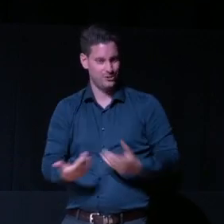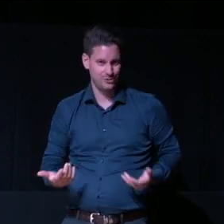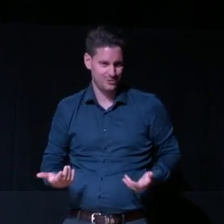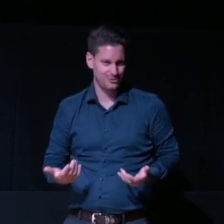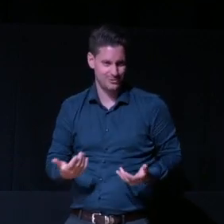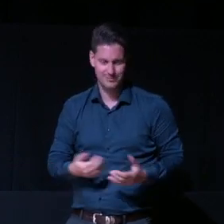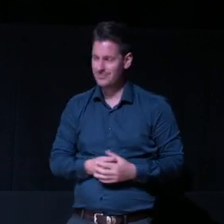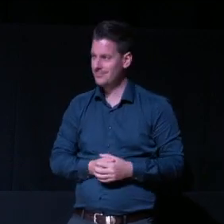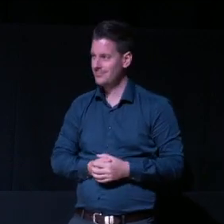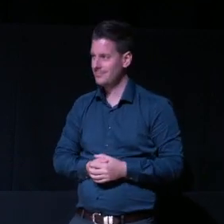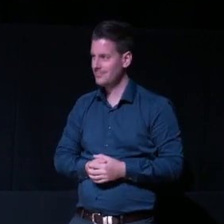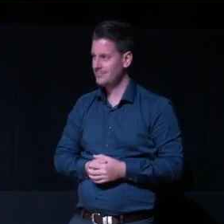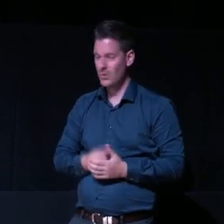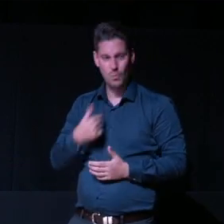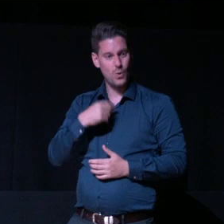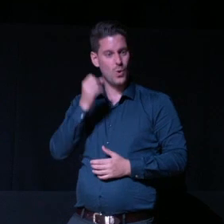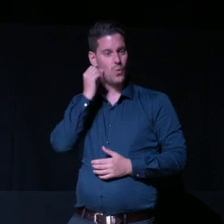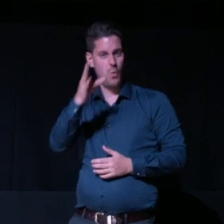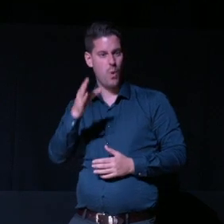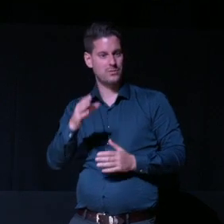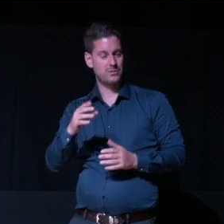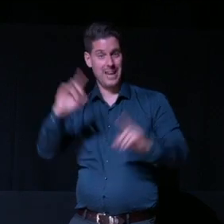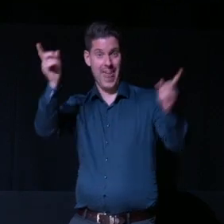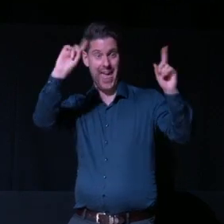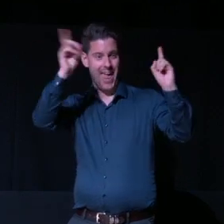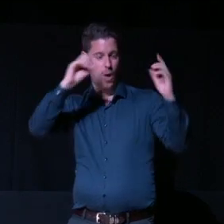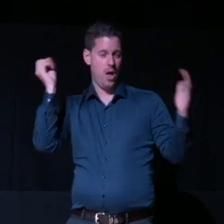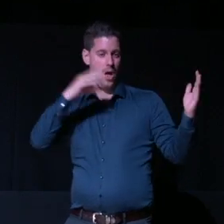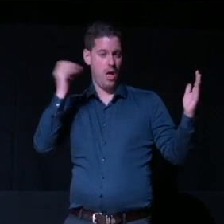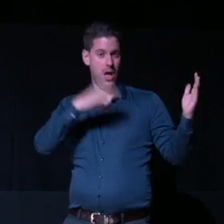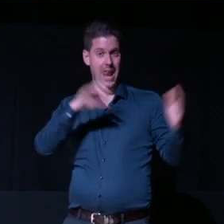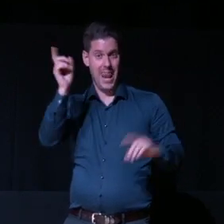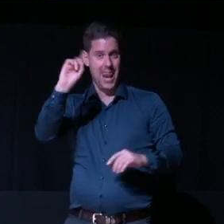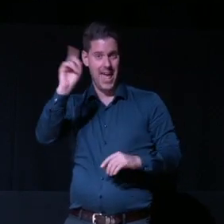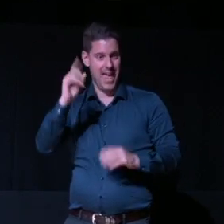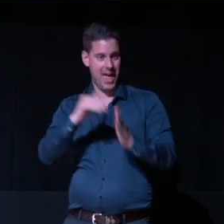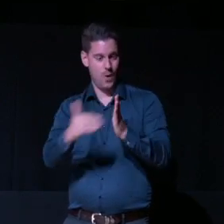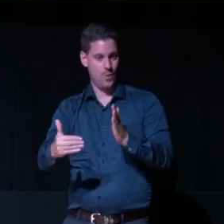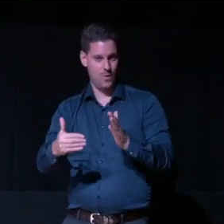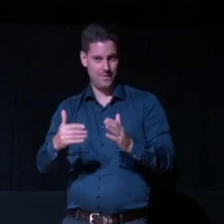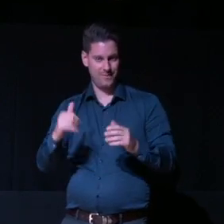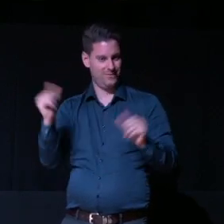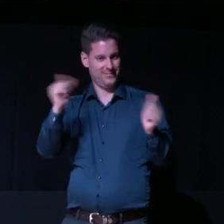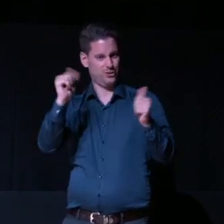you know hate speech as like from from history now on television.